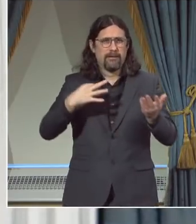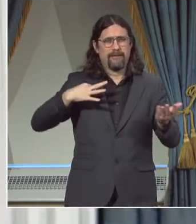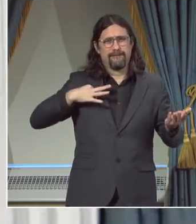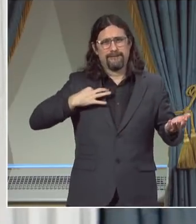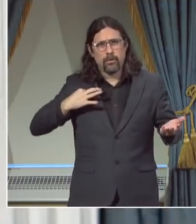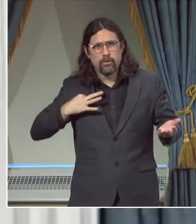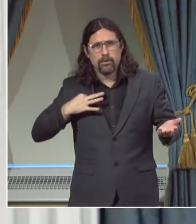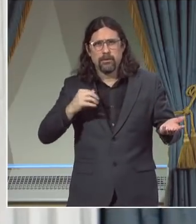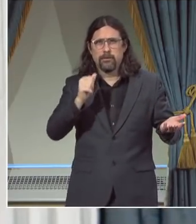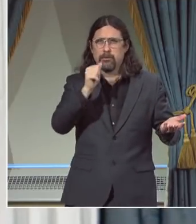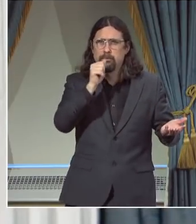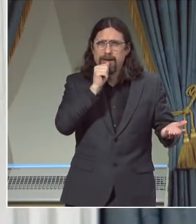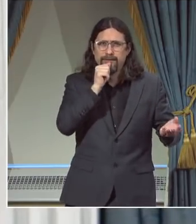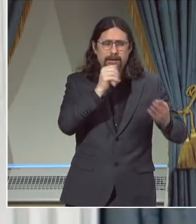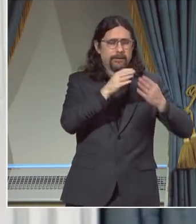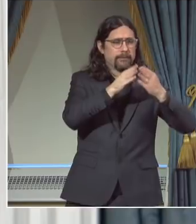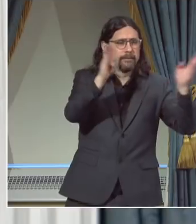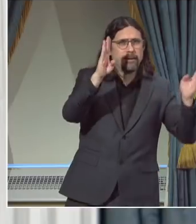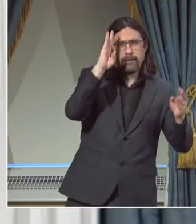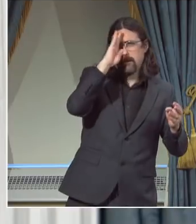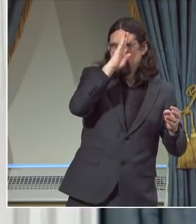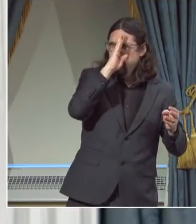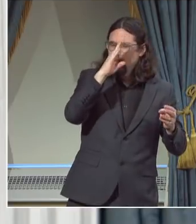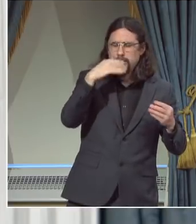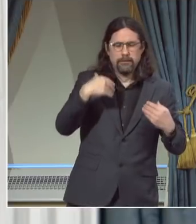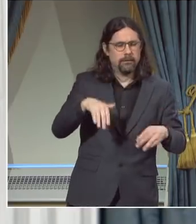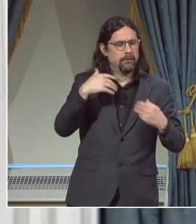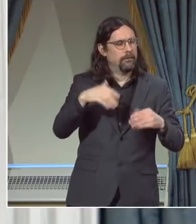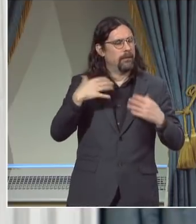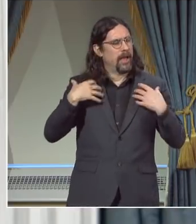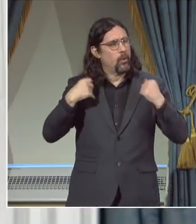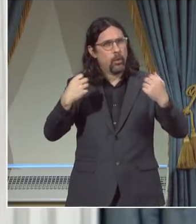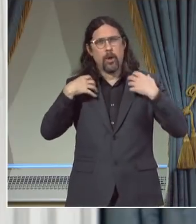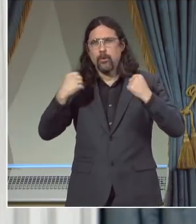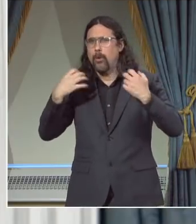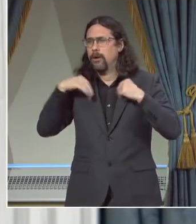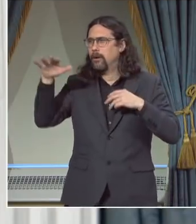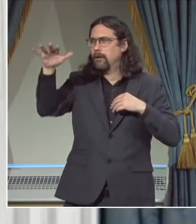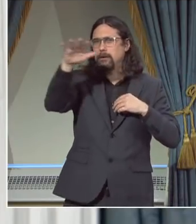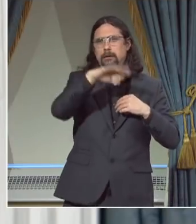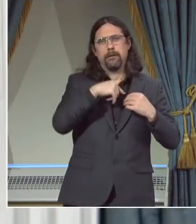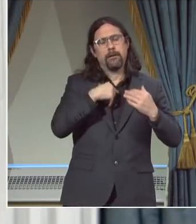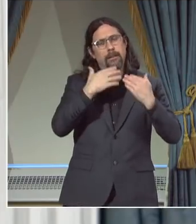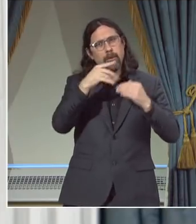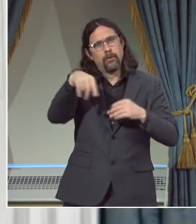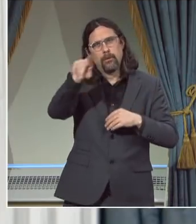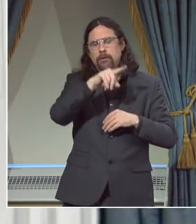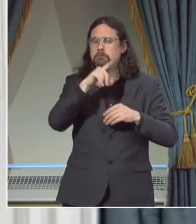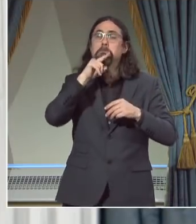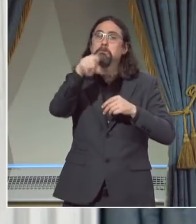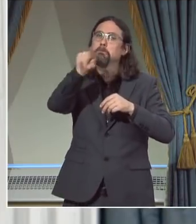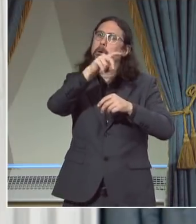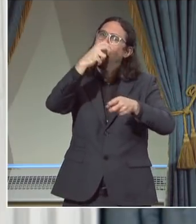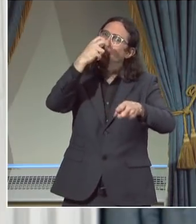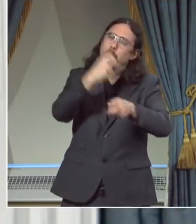HOSPITALS THROUGHOUT NEW YORK CITY. IT IS EXTMERELY DIFFICULT WORK. PEOPLE KNOW THAT